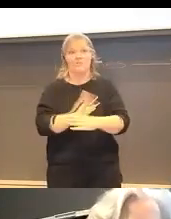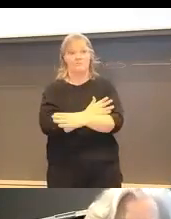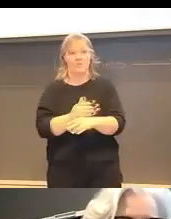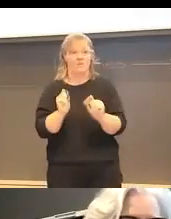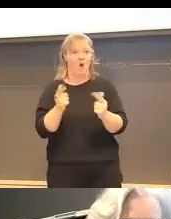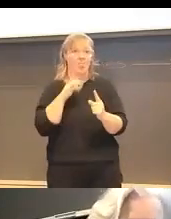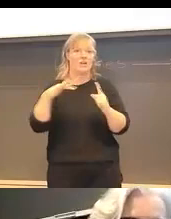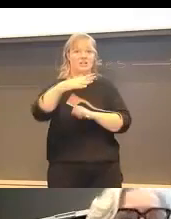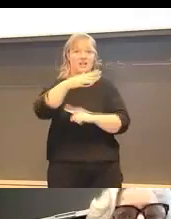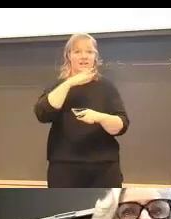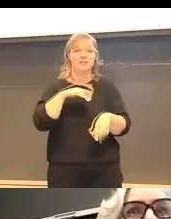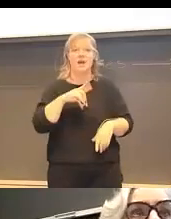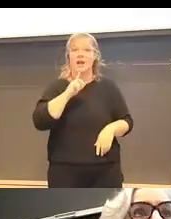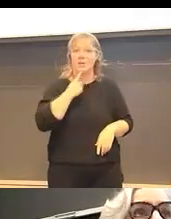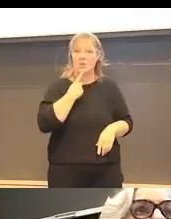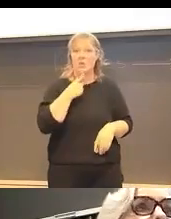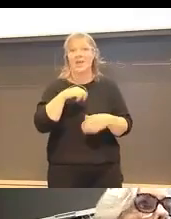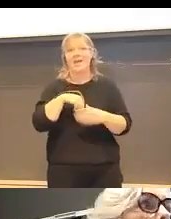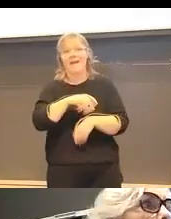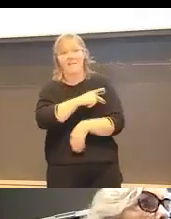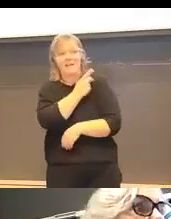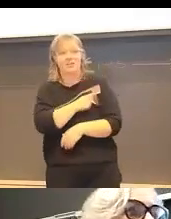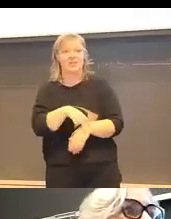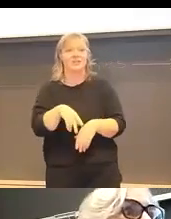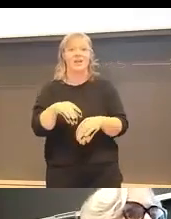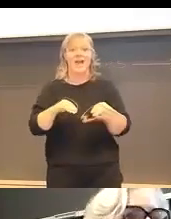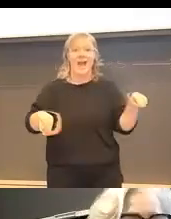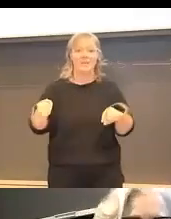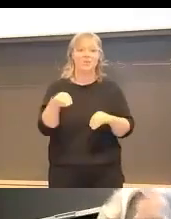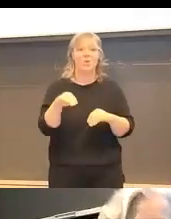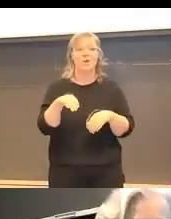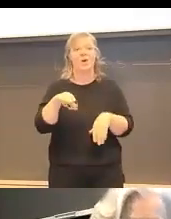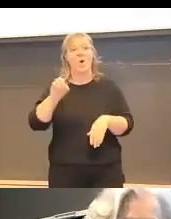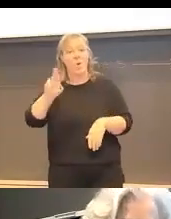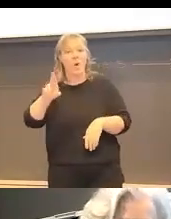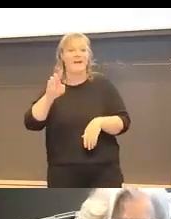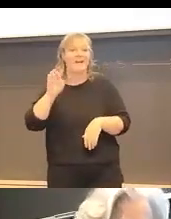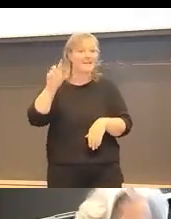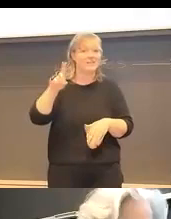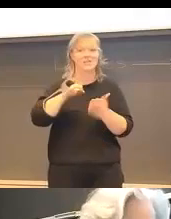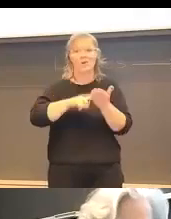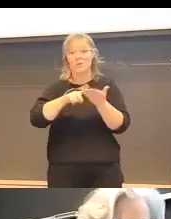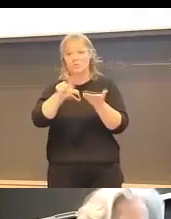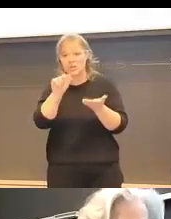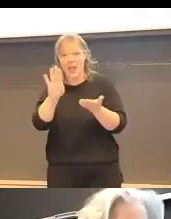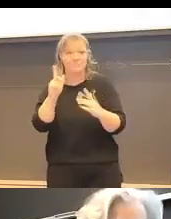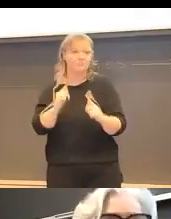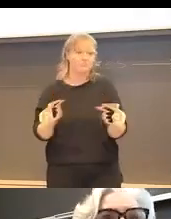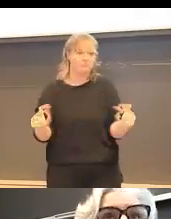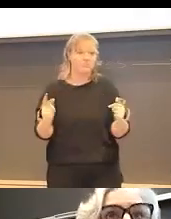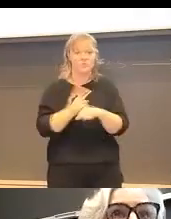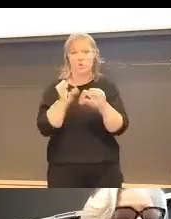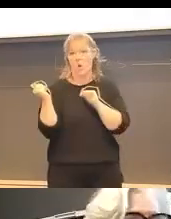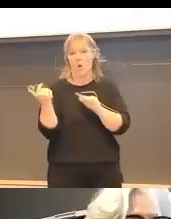inpatient ambulatory the O the Ed uh research Labs Etc using all the tools that seem appropriate to